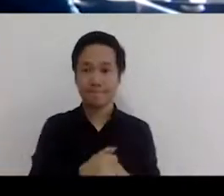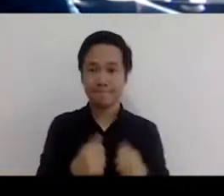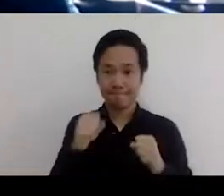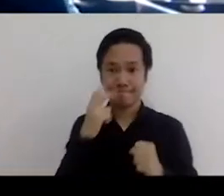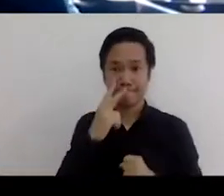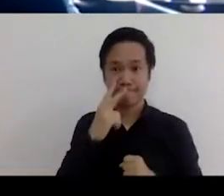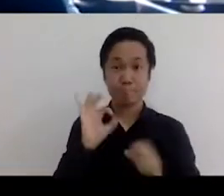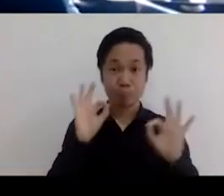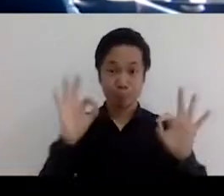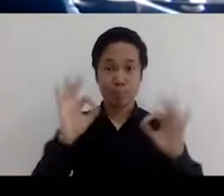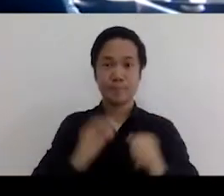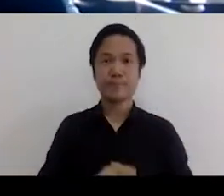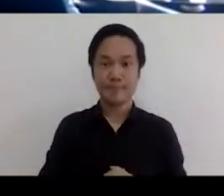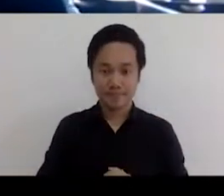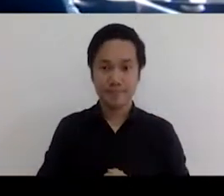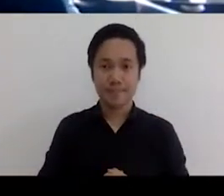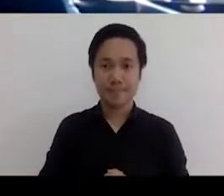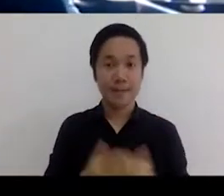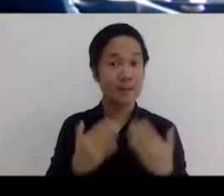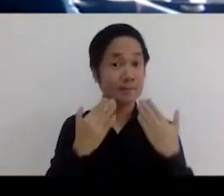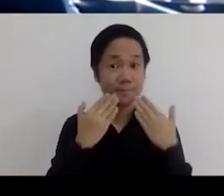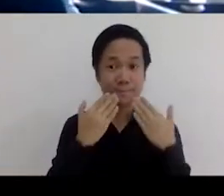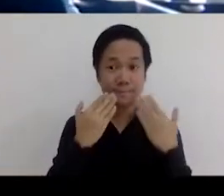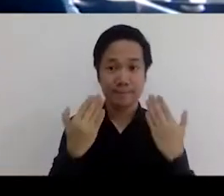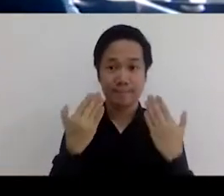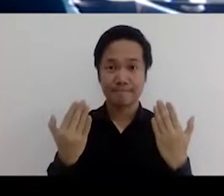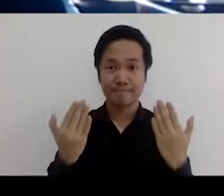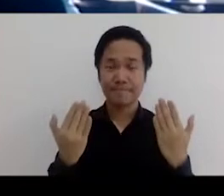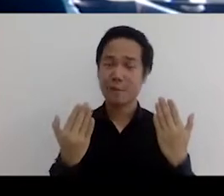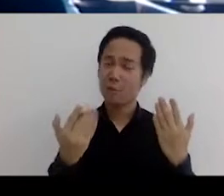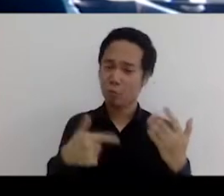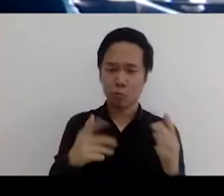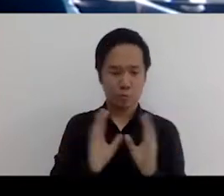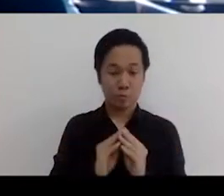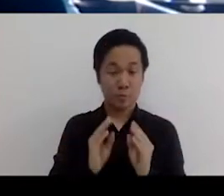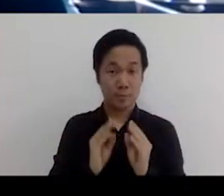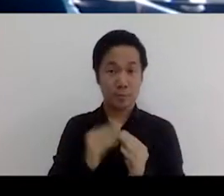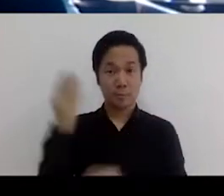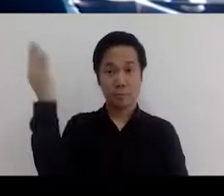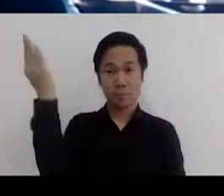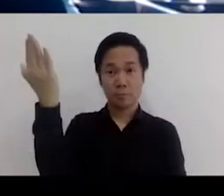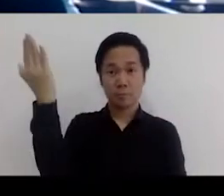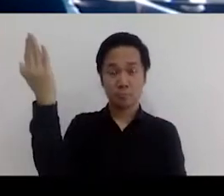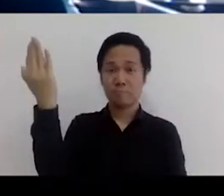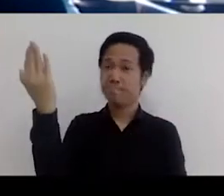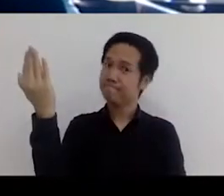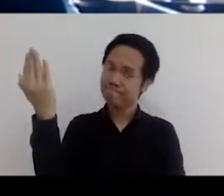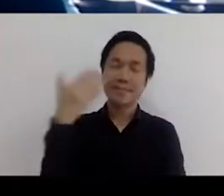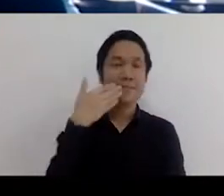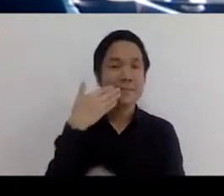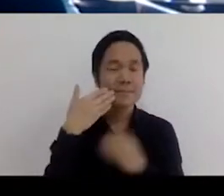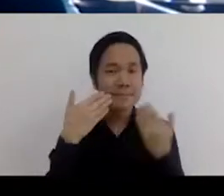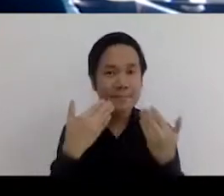This is definitely a topic that doesn't get enough attention, despite all the efforts that we all do.